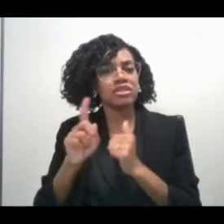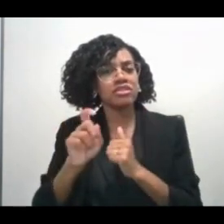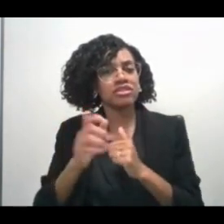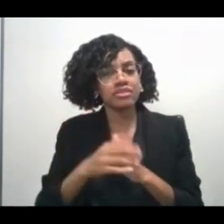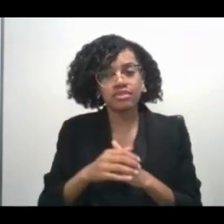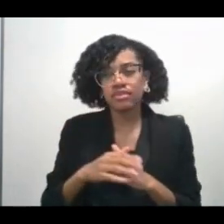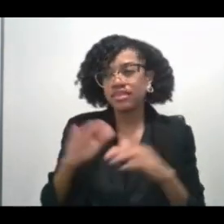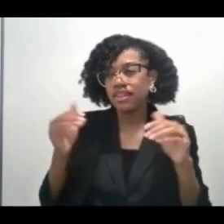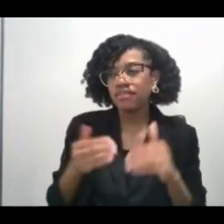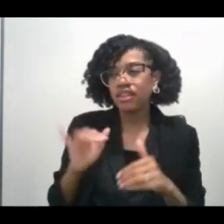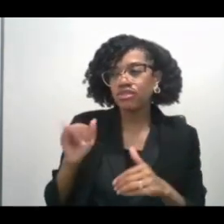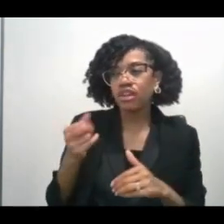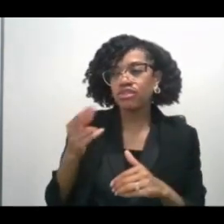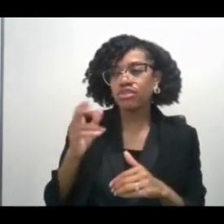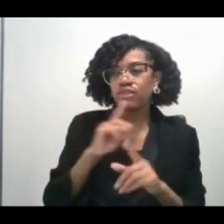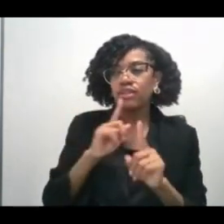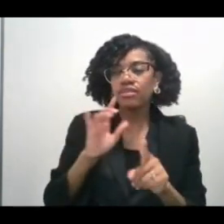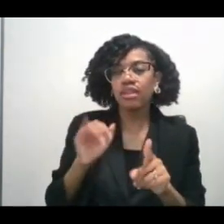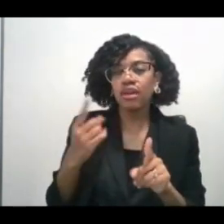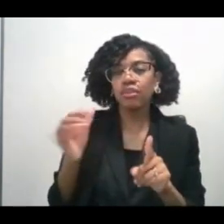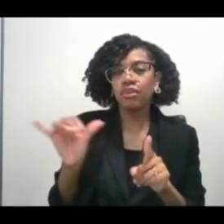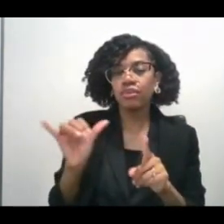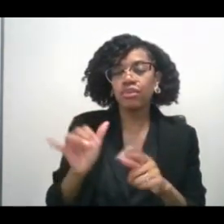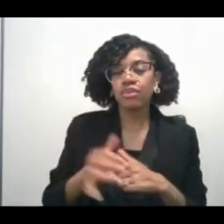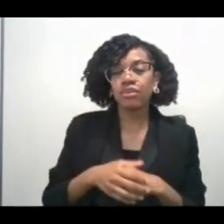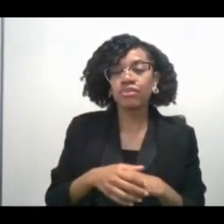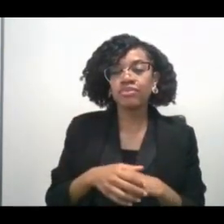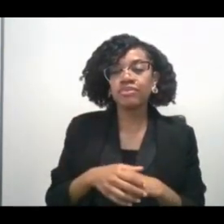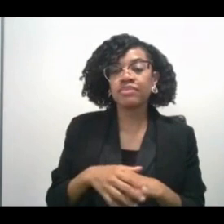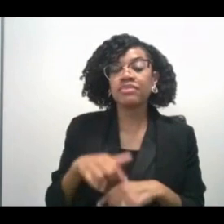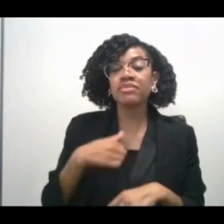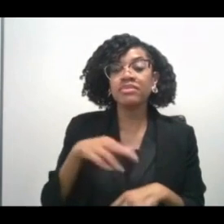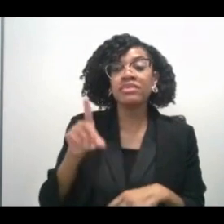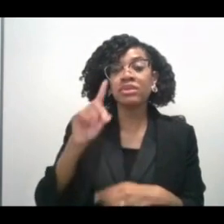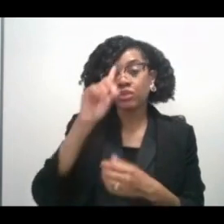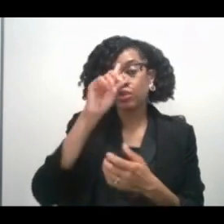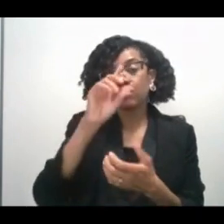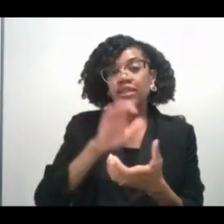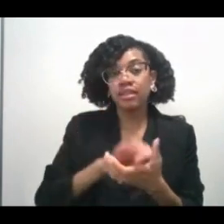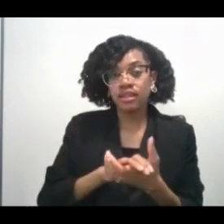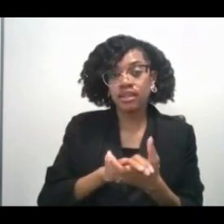as well, for this one. I do believe you addressed a question